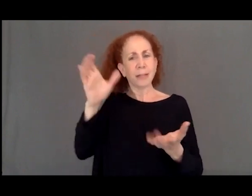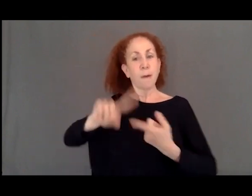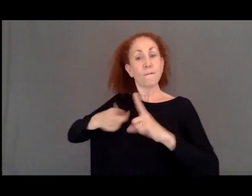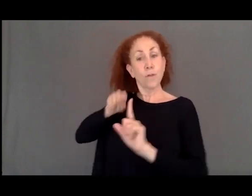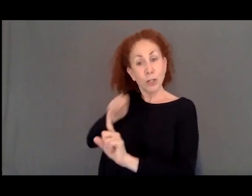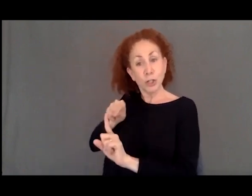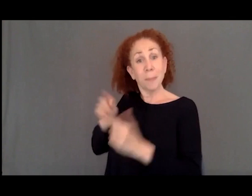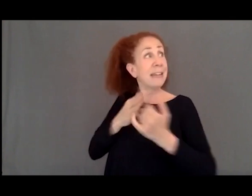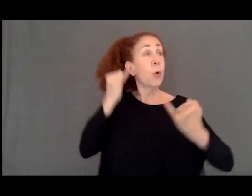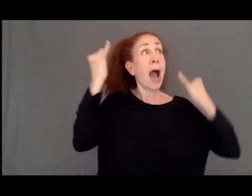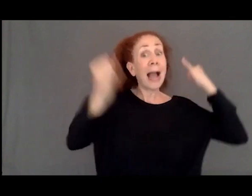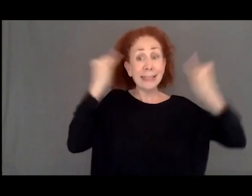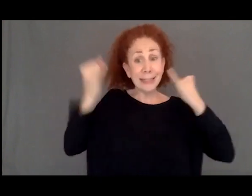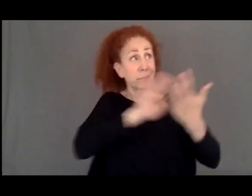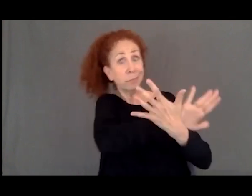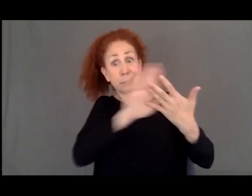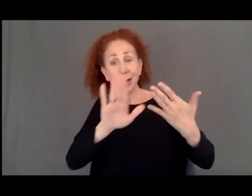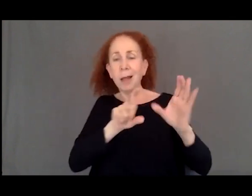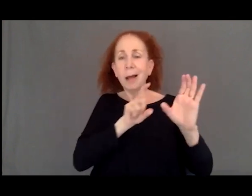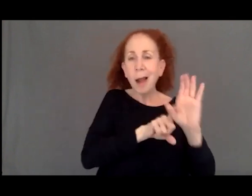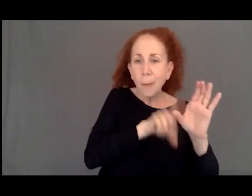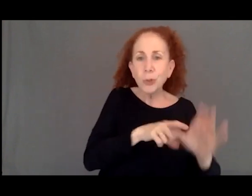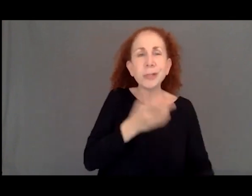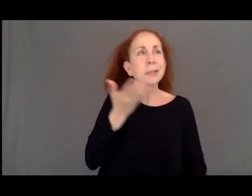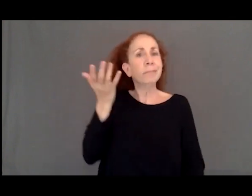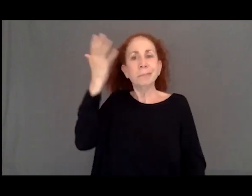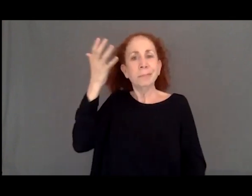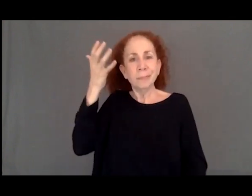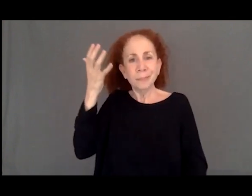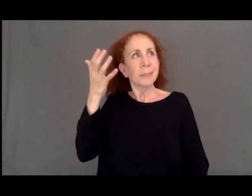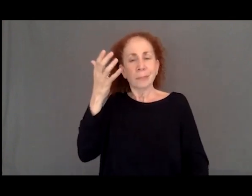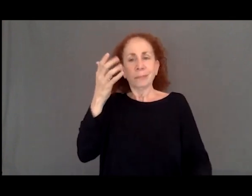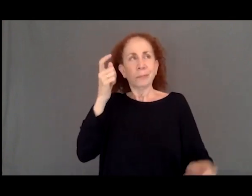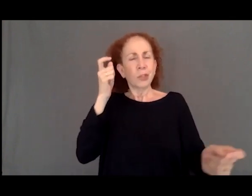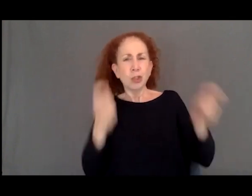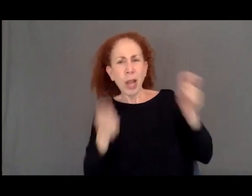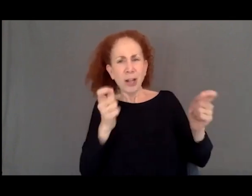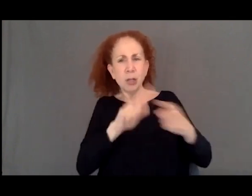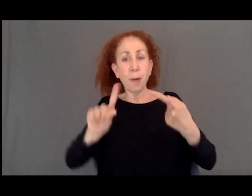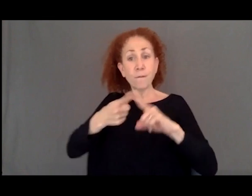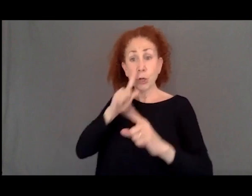when all these ideals like communism falter, but the commitment to friendship